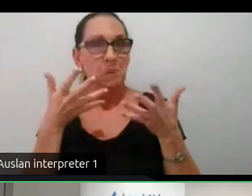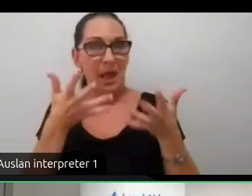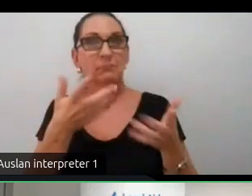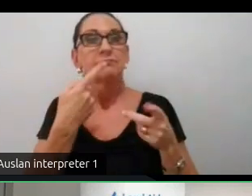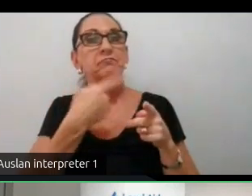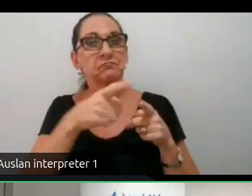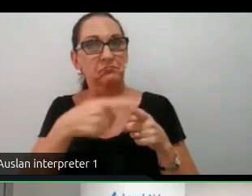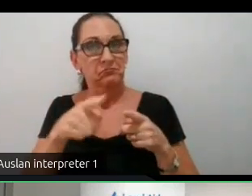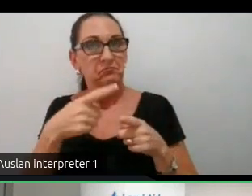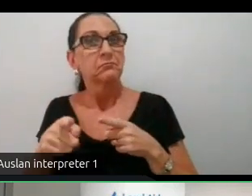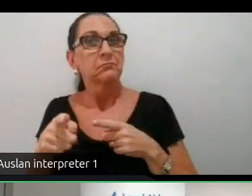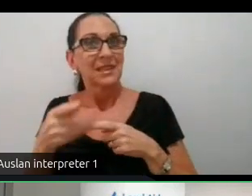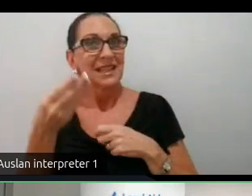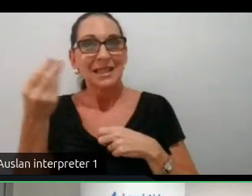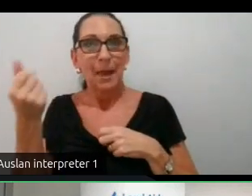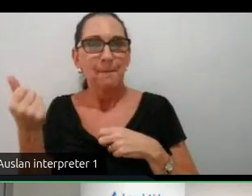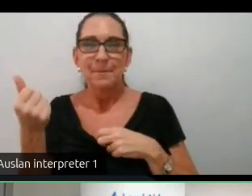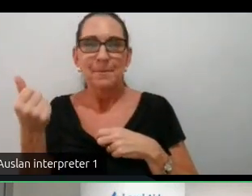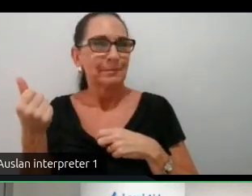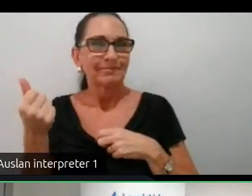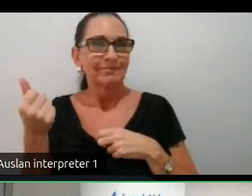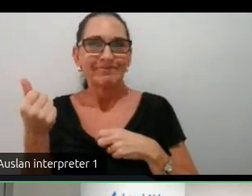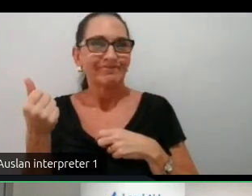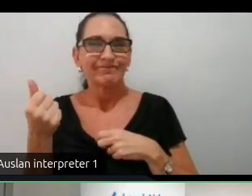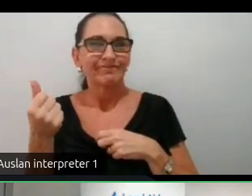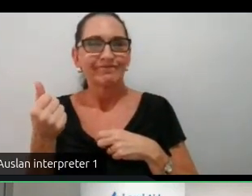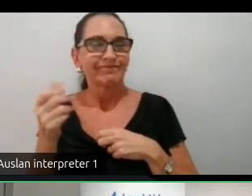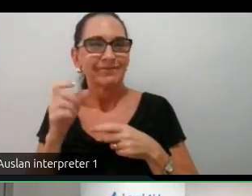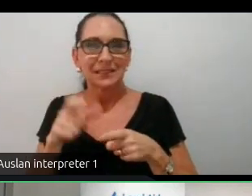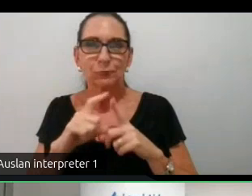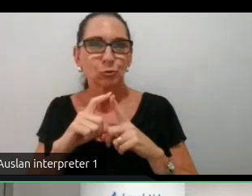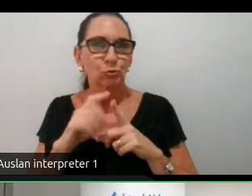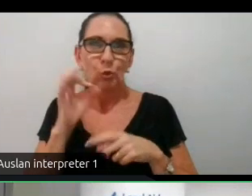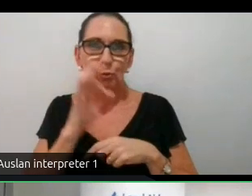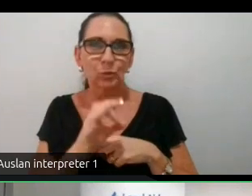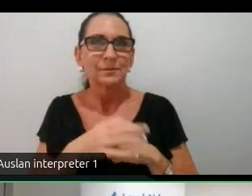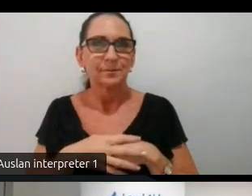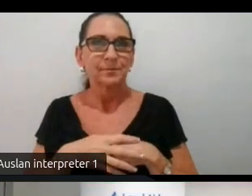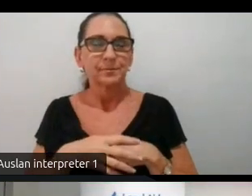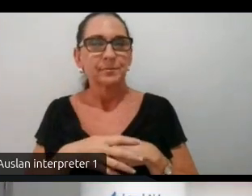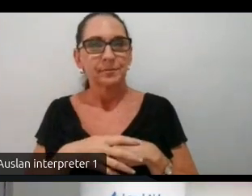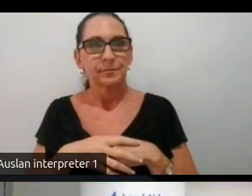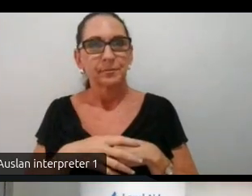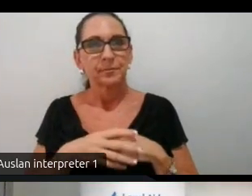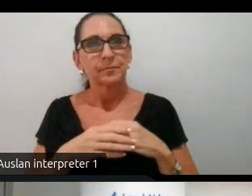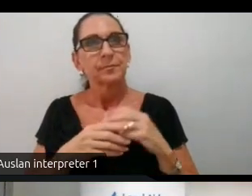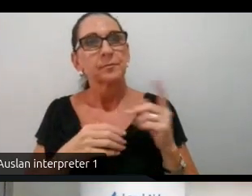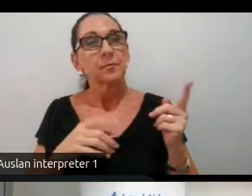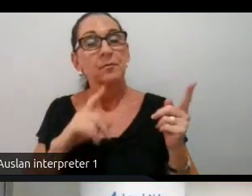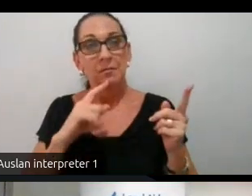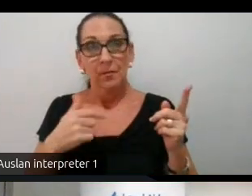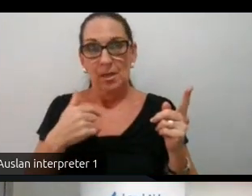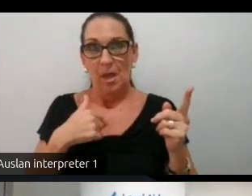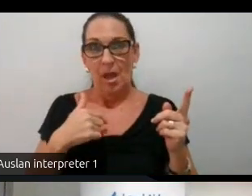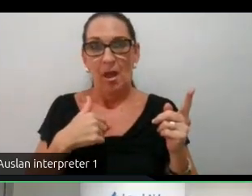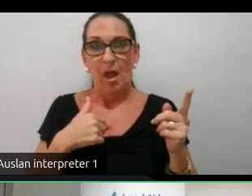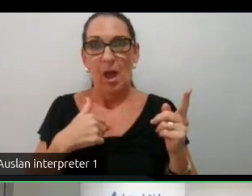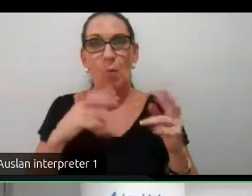those requests and and some have struggled. Some have struggled and I think what what I would like